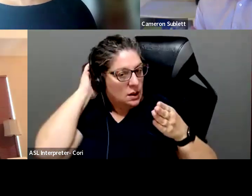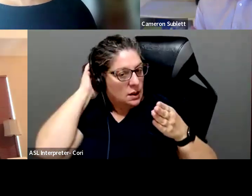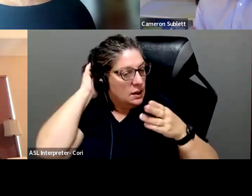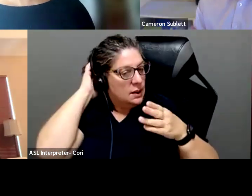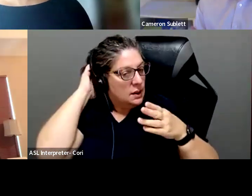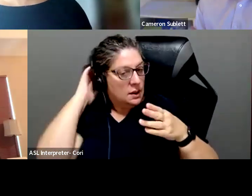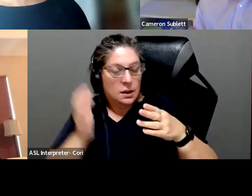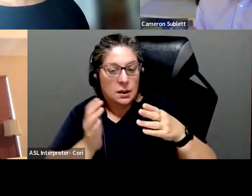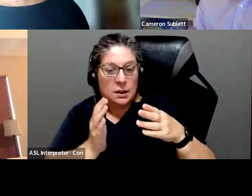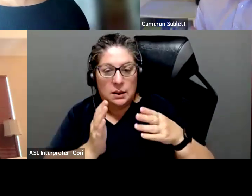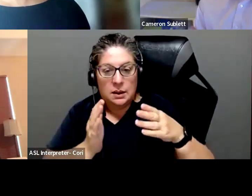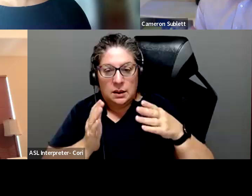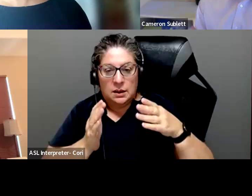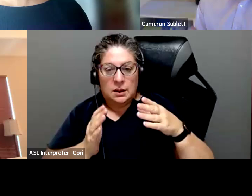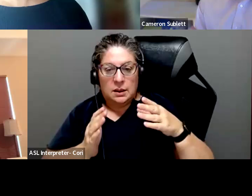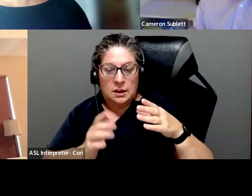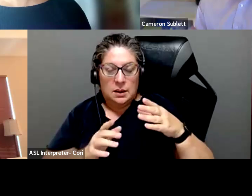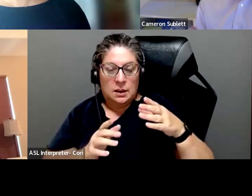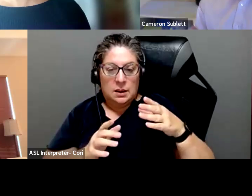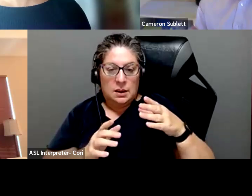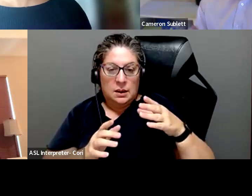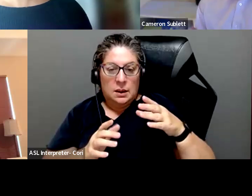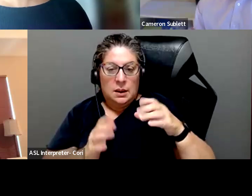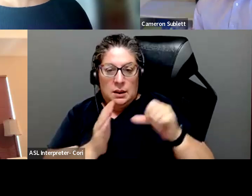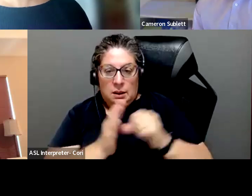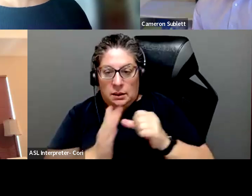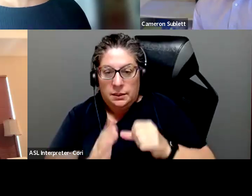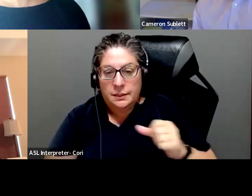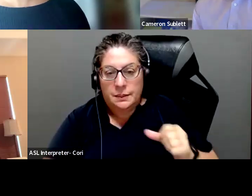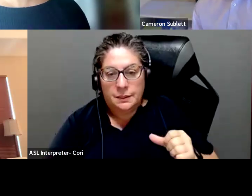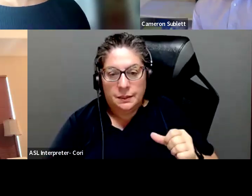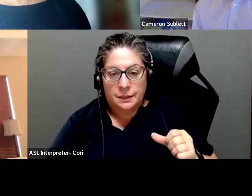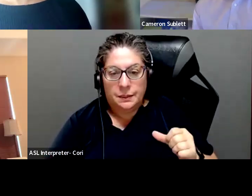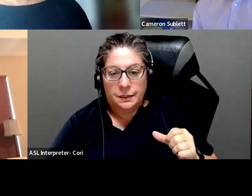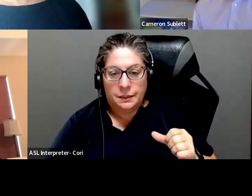great resources there, so feel free to save the chat so you can save that information.